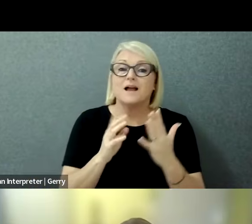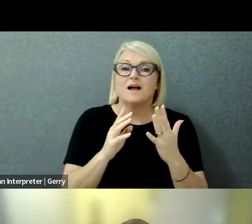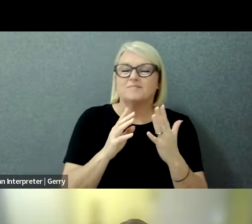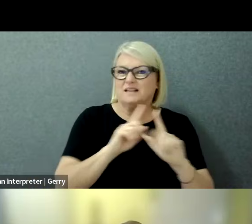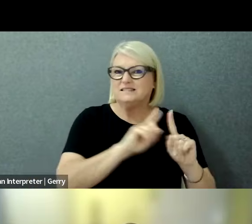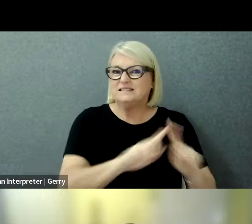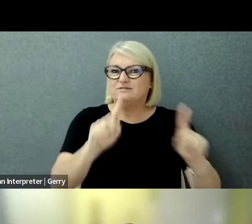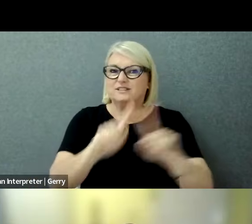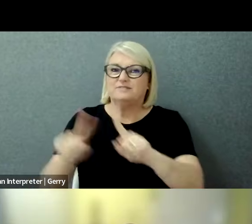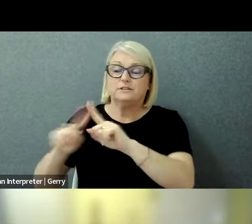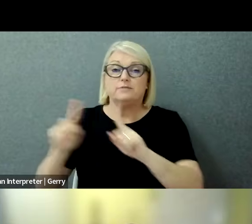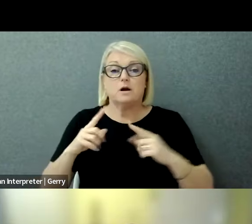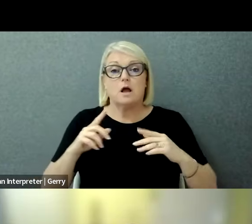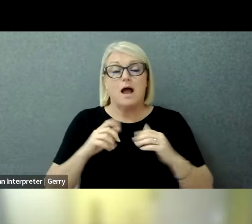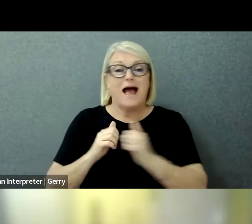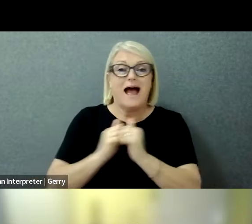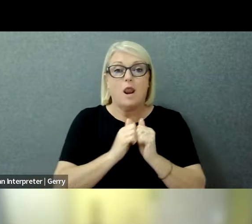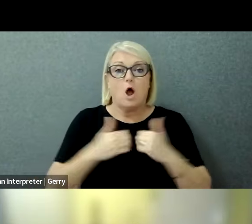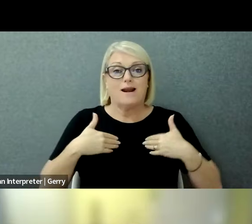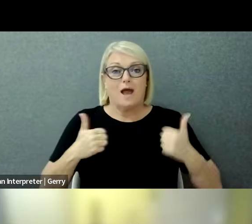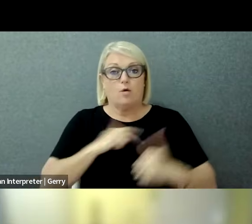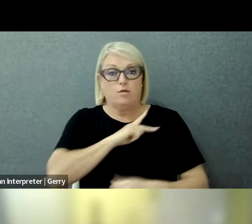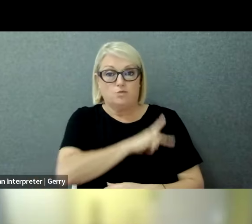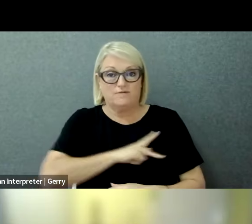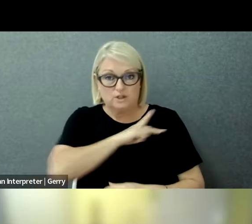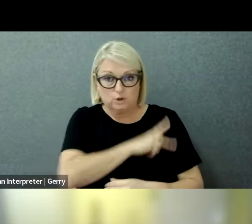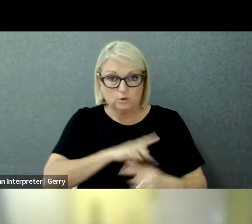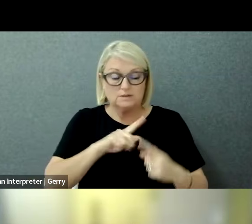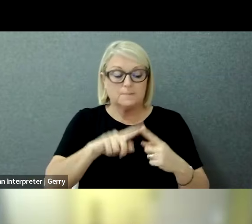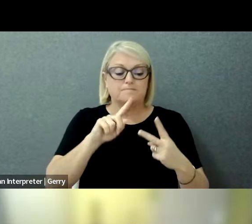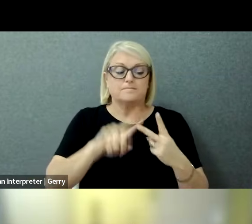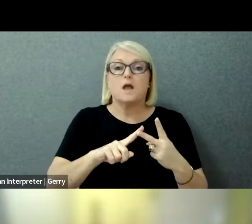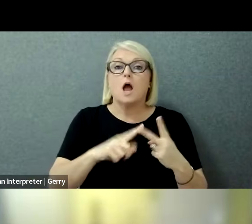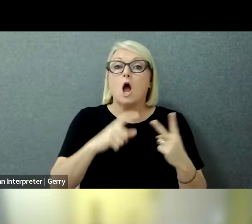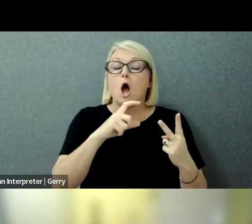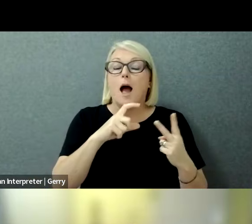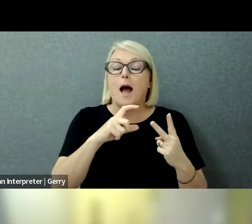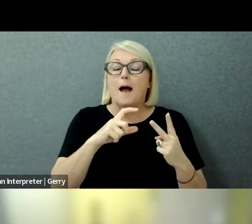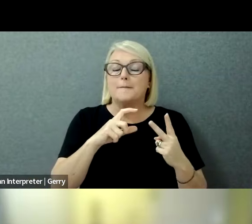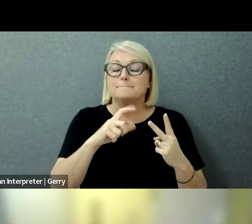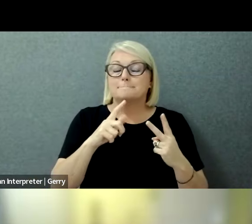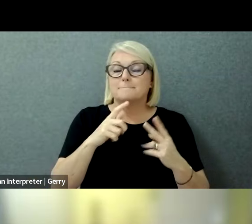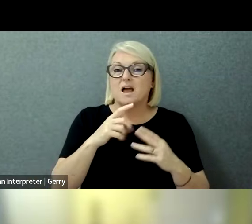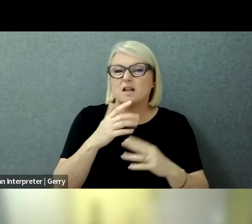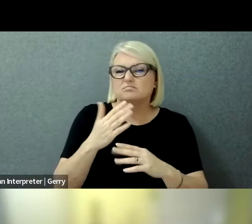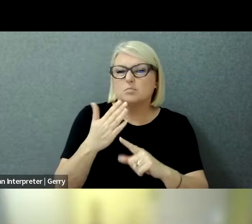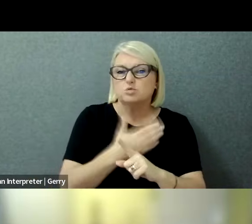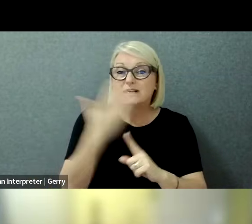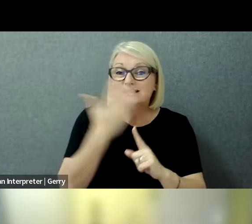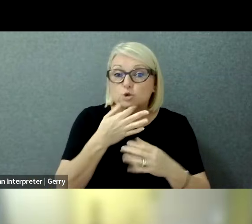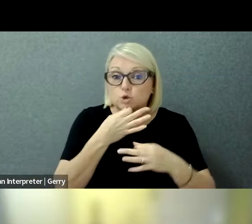early childhood teachers, as well as teaching staff. And we designed the models so that each